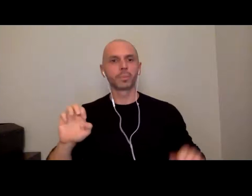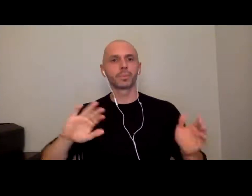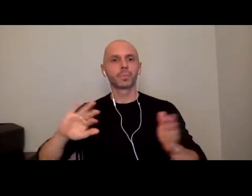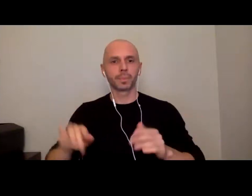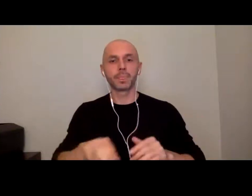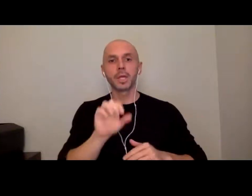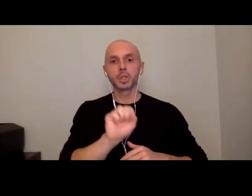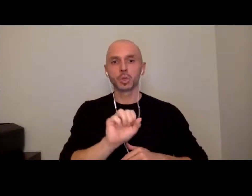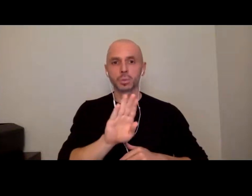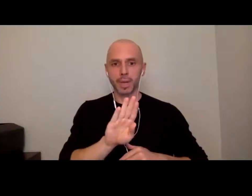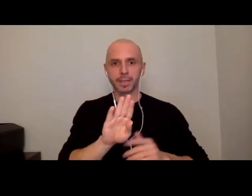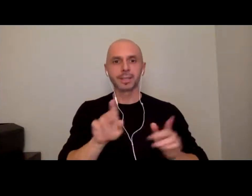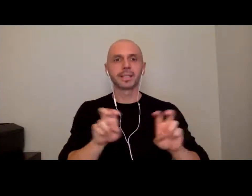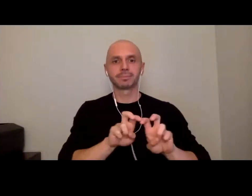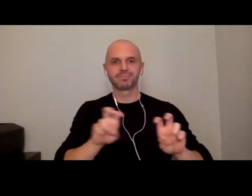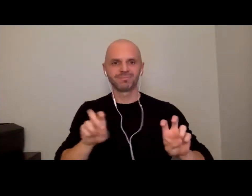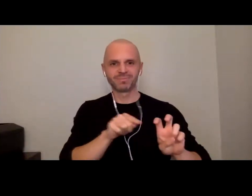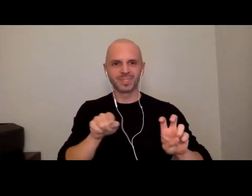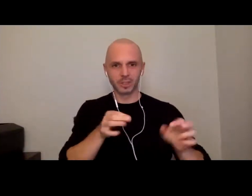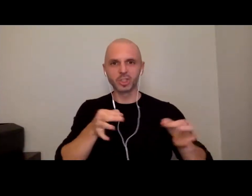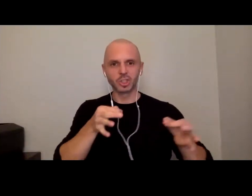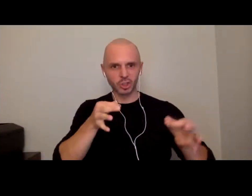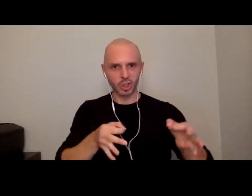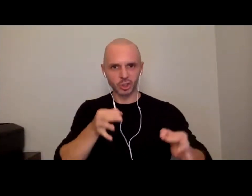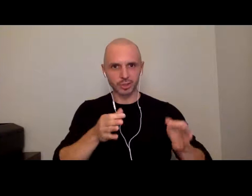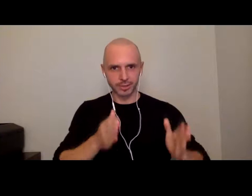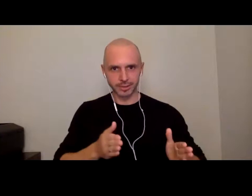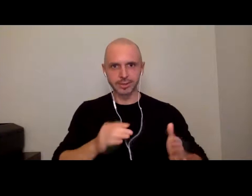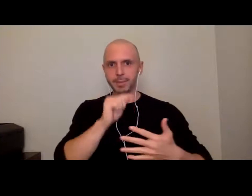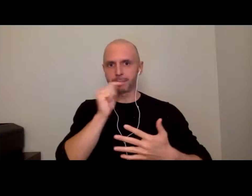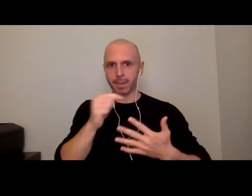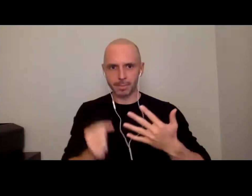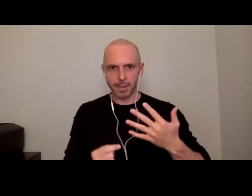Candice Hopkins and Brian Sholis. I'd like to mention a few program